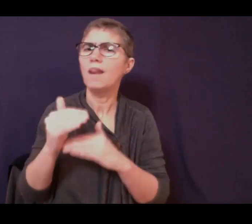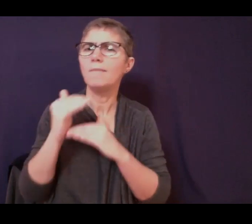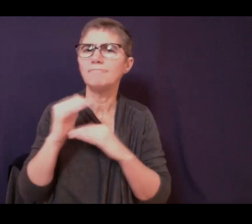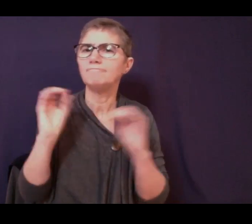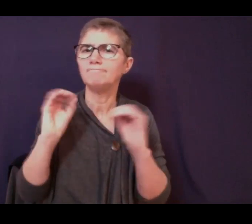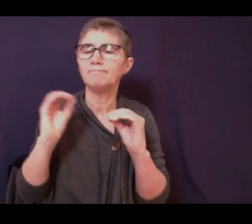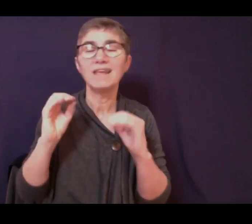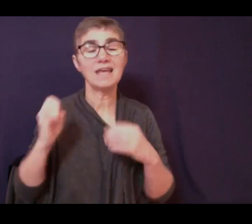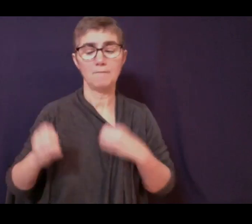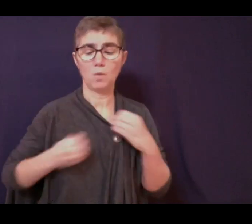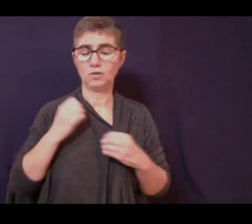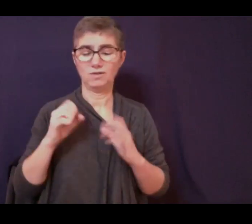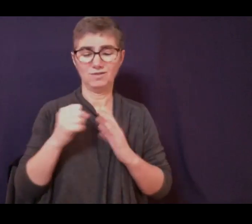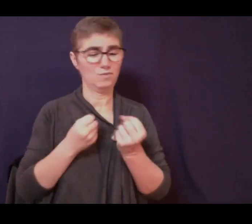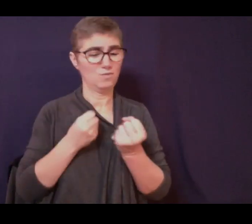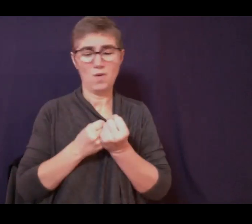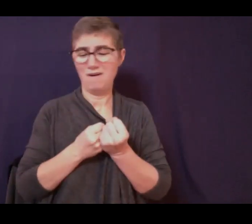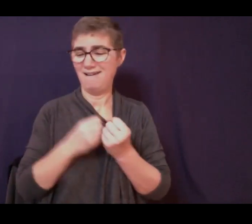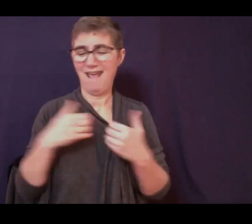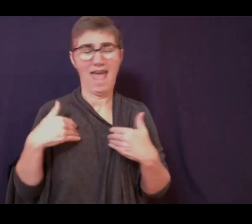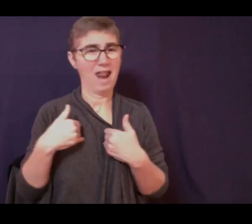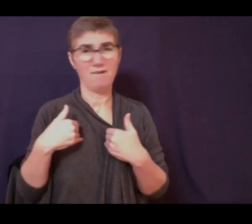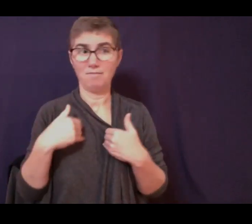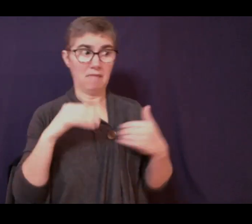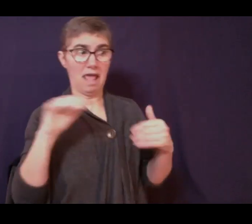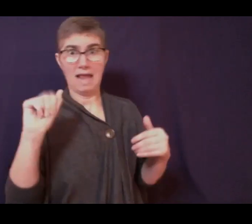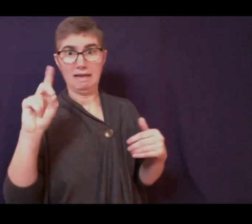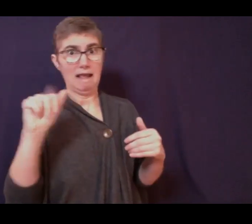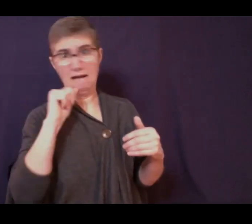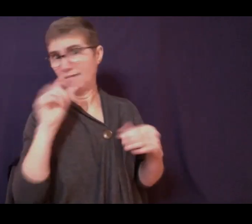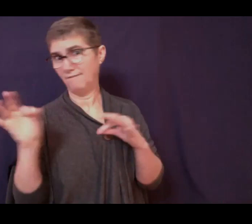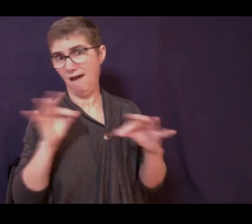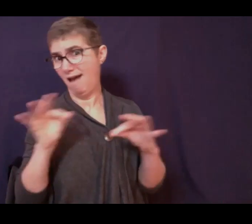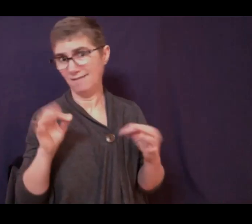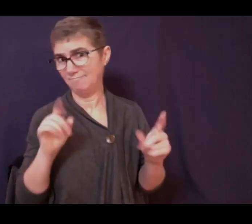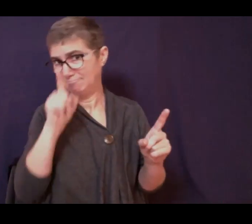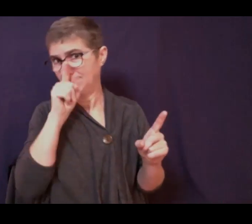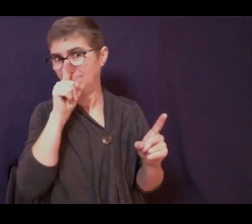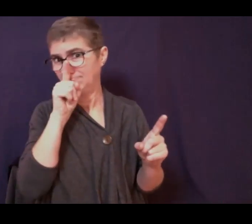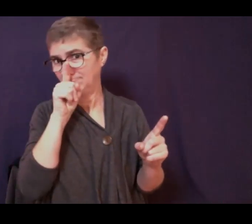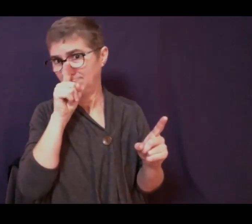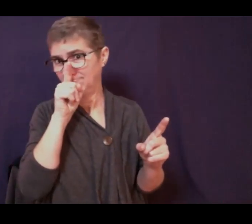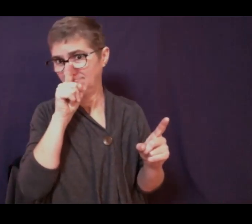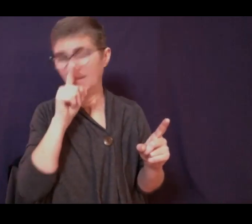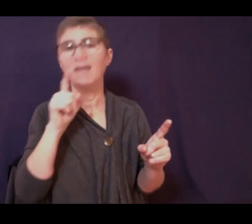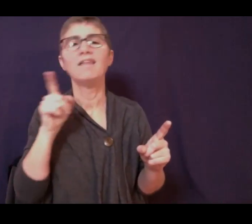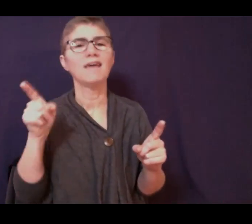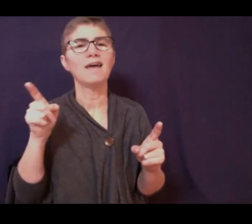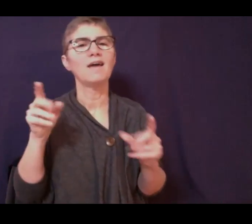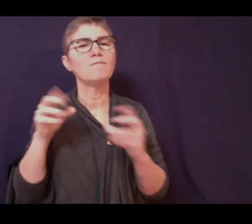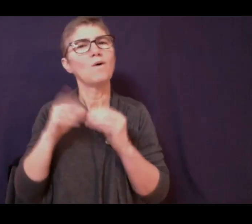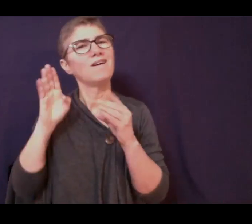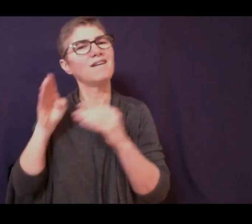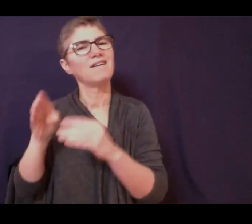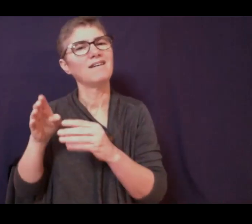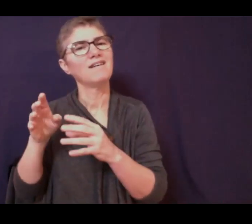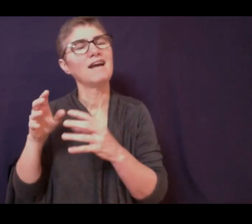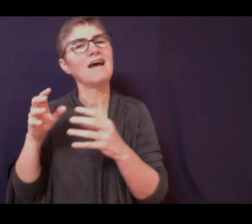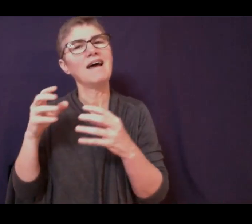defined by the Americans with Disabilities Act they are in the more like the fair housing arena